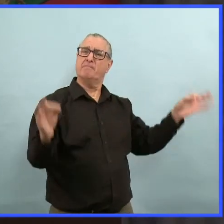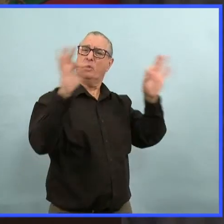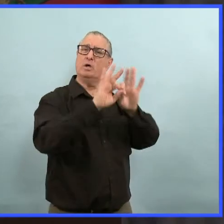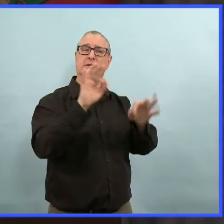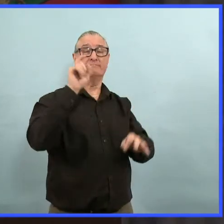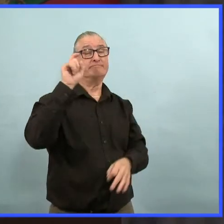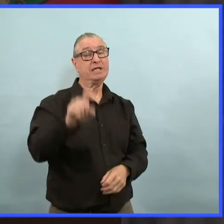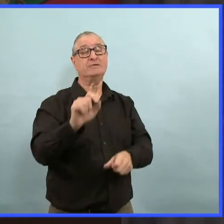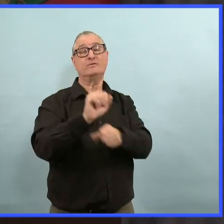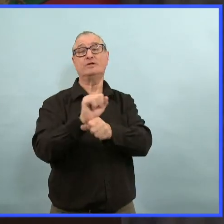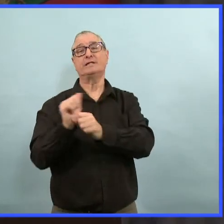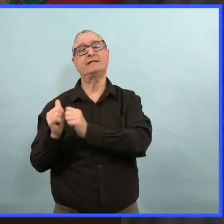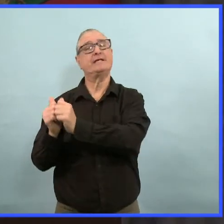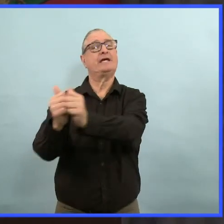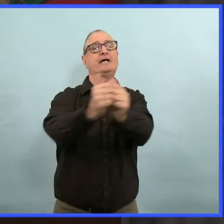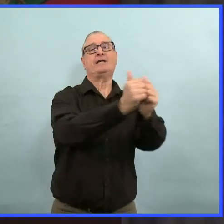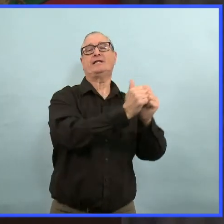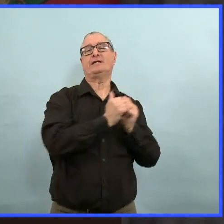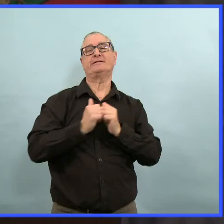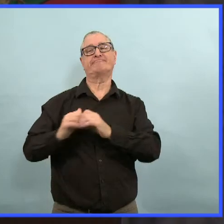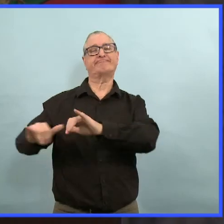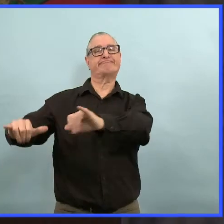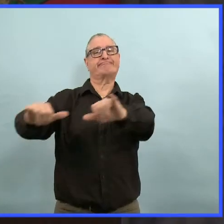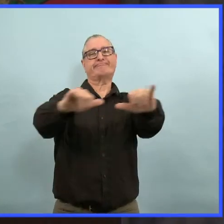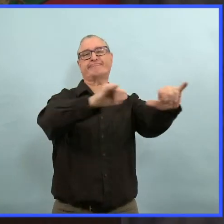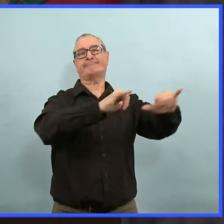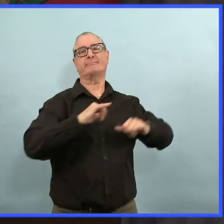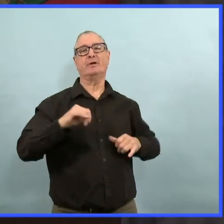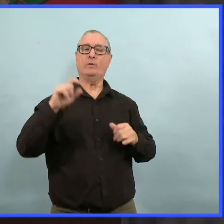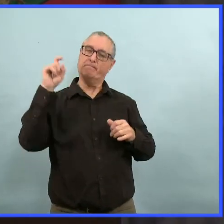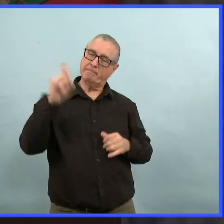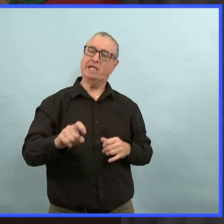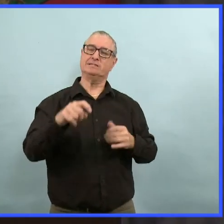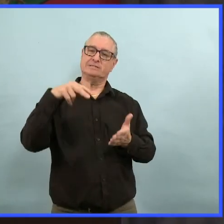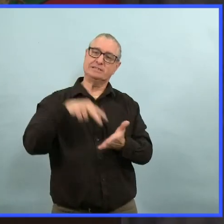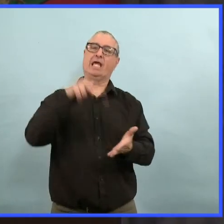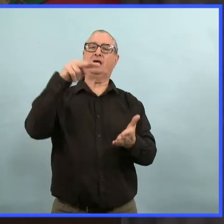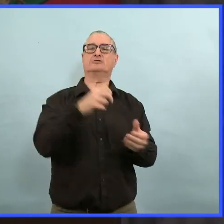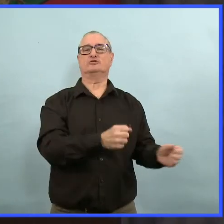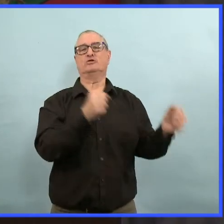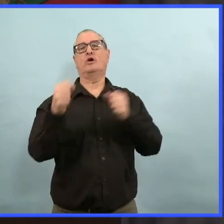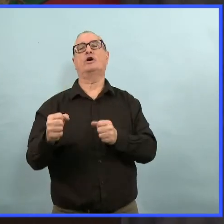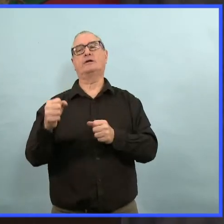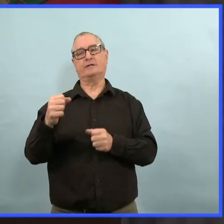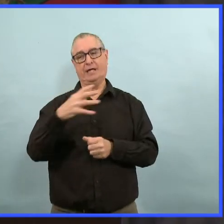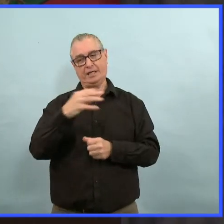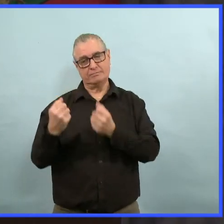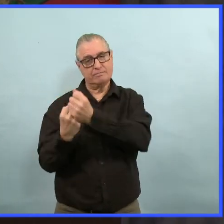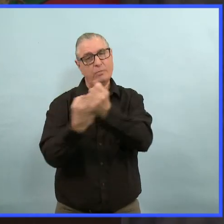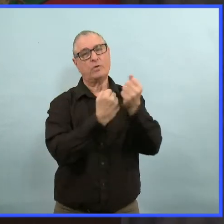and having those discussions and finding ways to make the system work efficiently and to